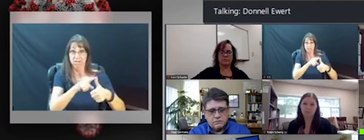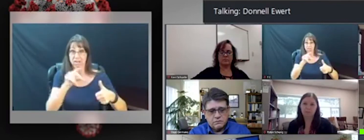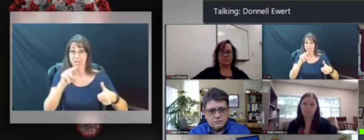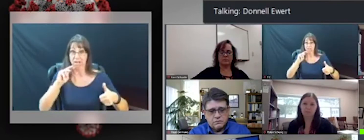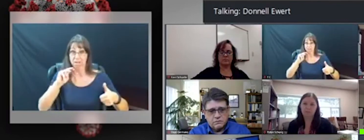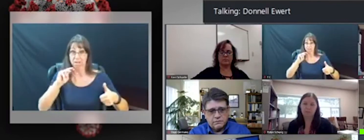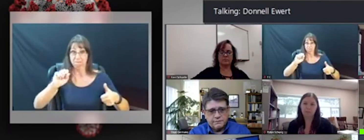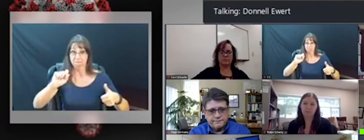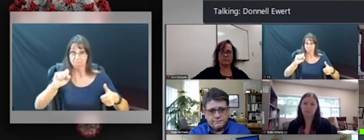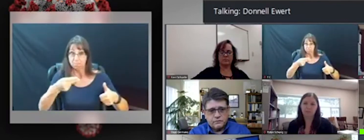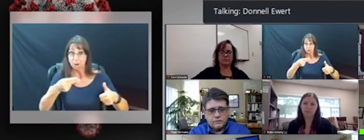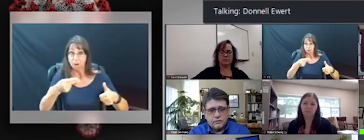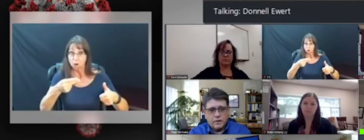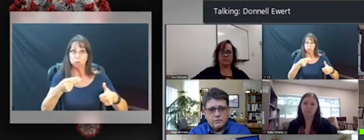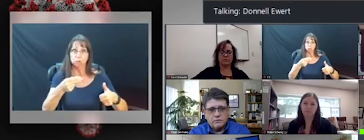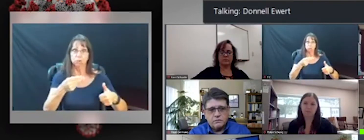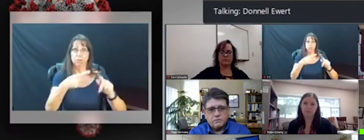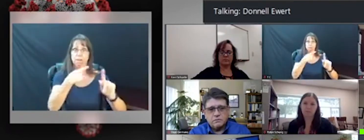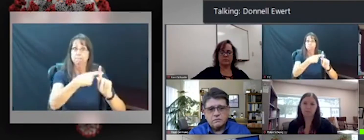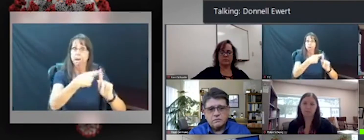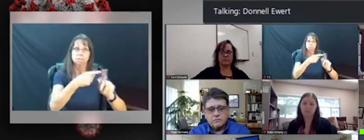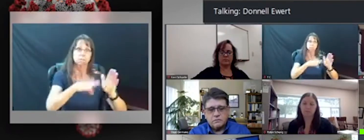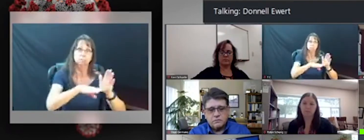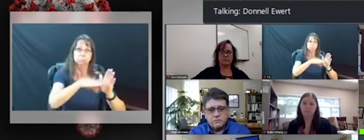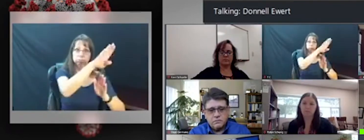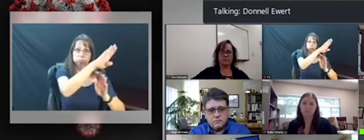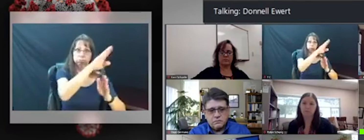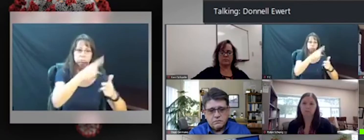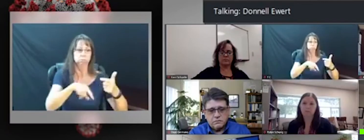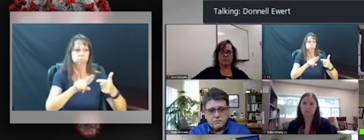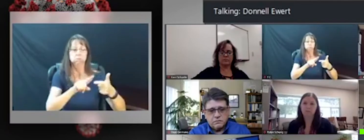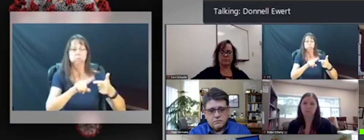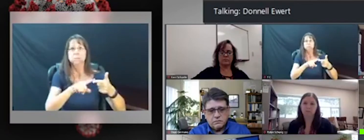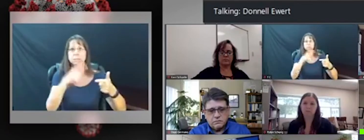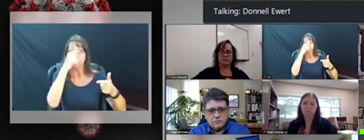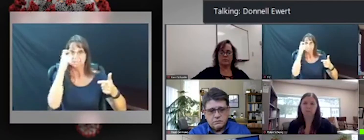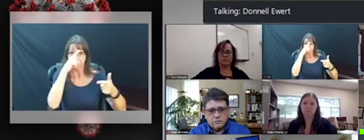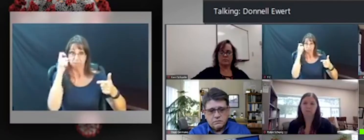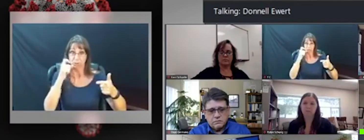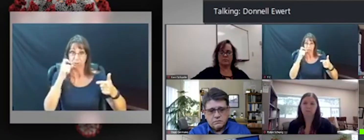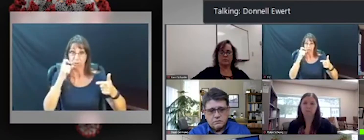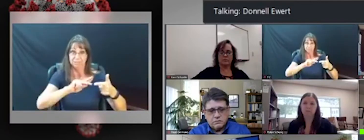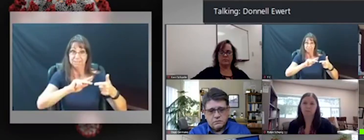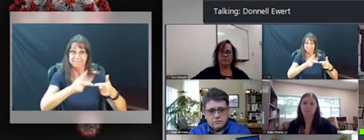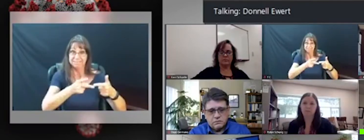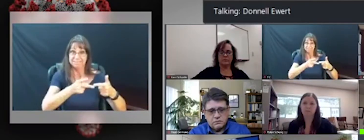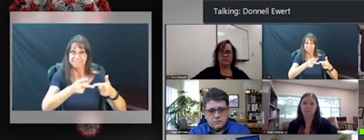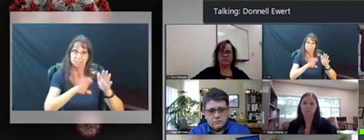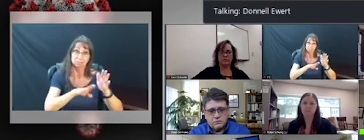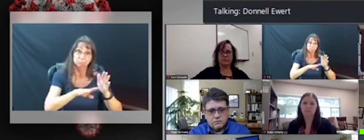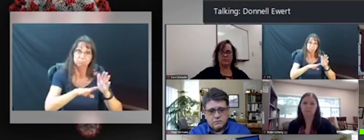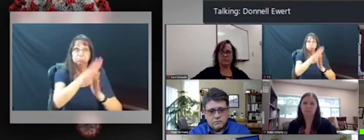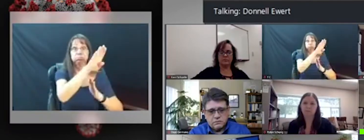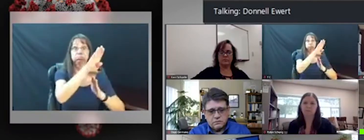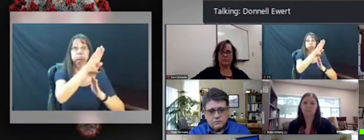started happening. The second one was over the summer after businesses began opening back,